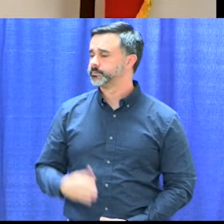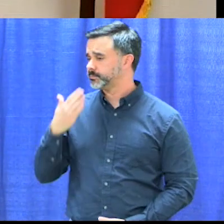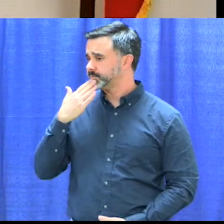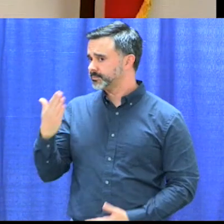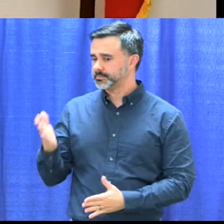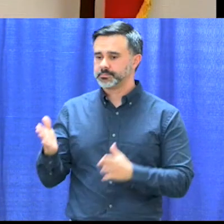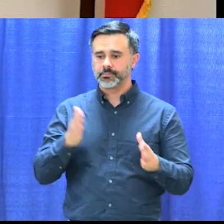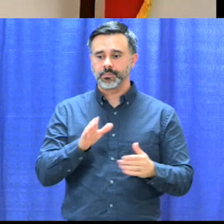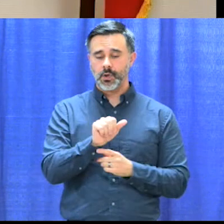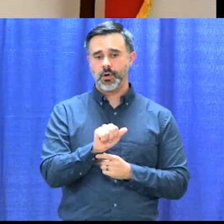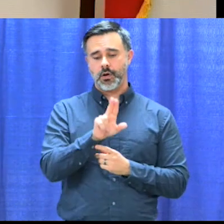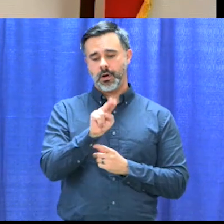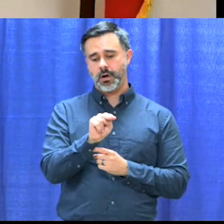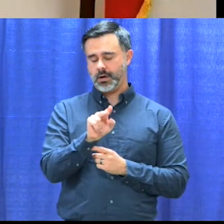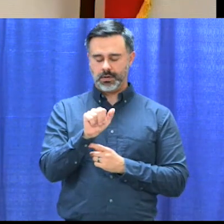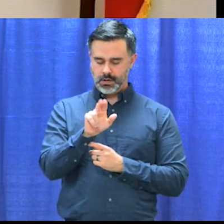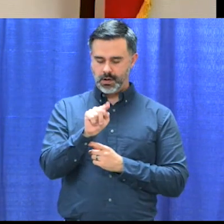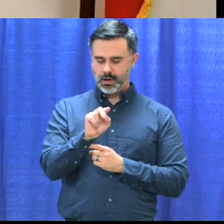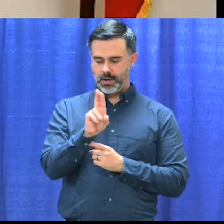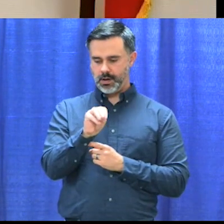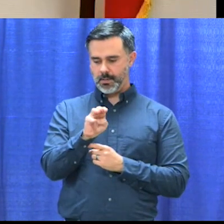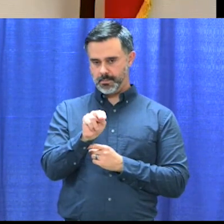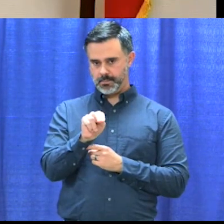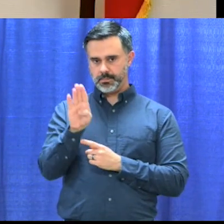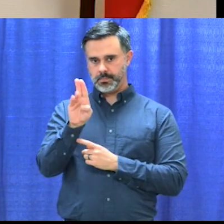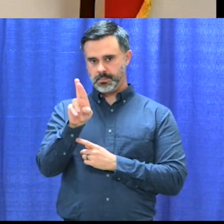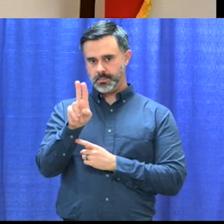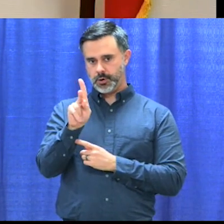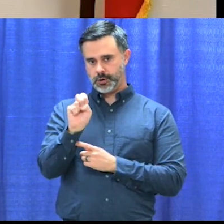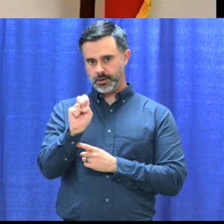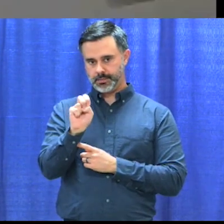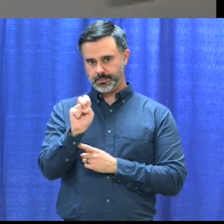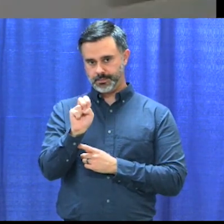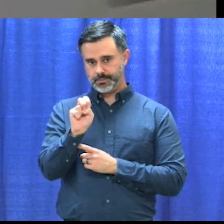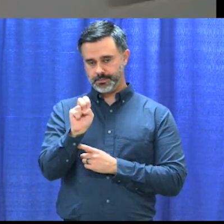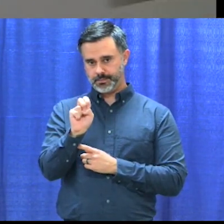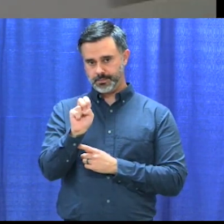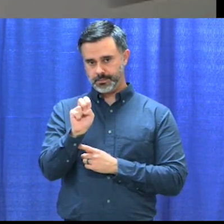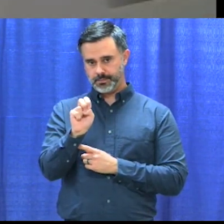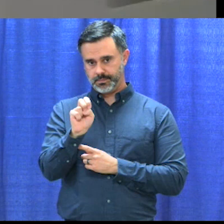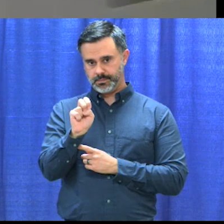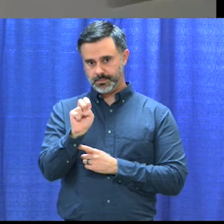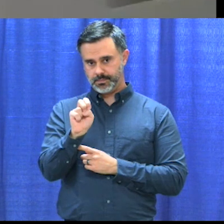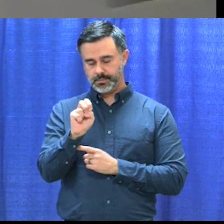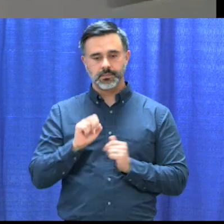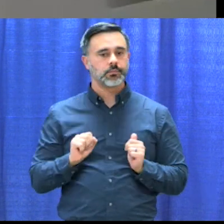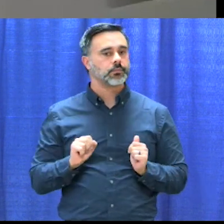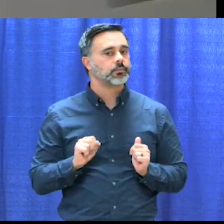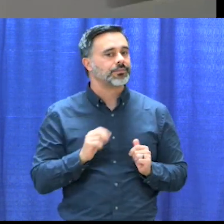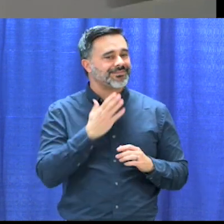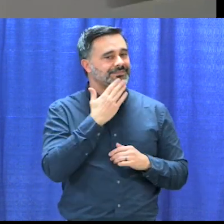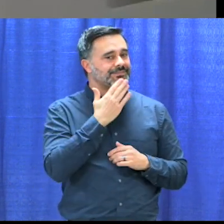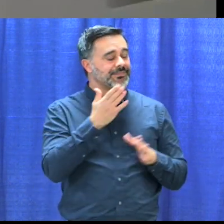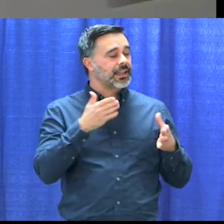[Assemblymember Autumn Burke speaking] Thank you for letting me a part of this task